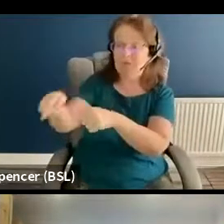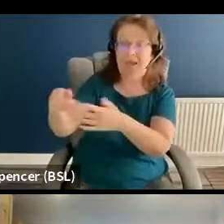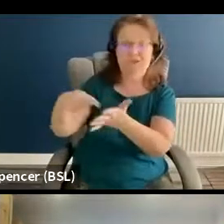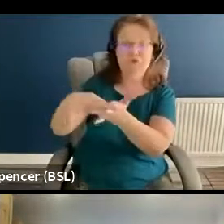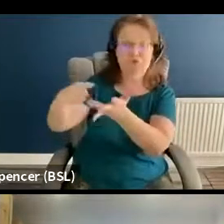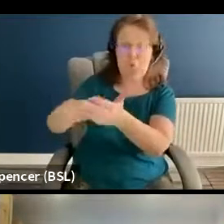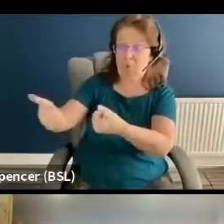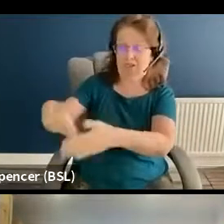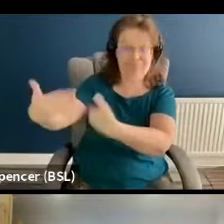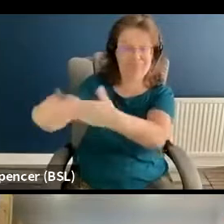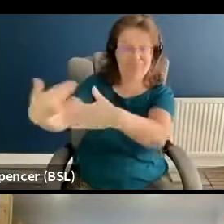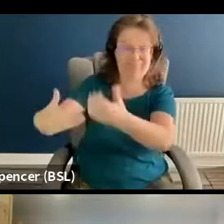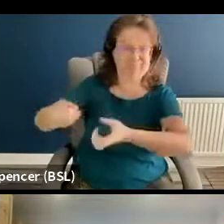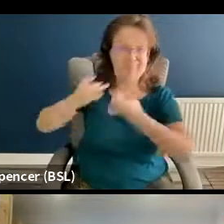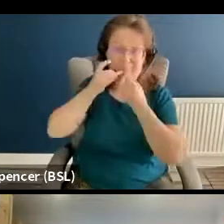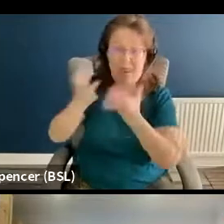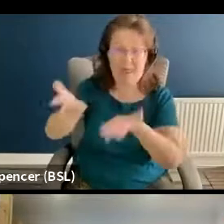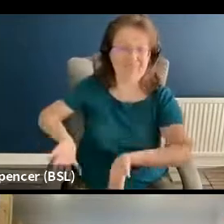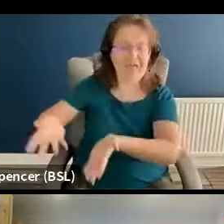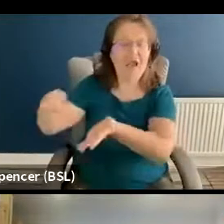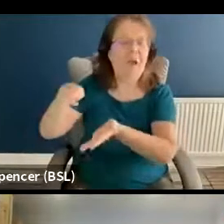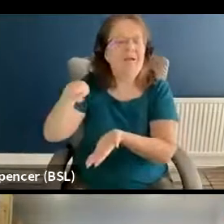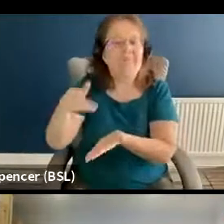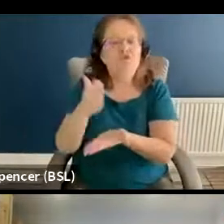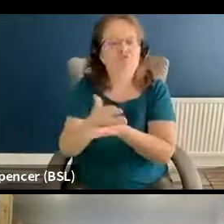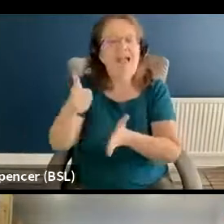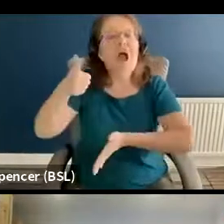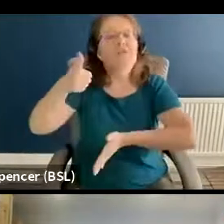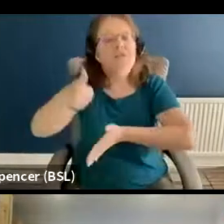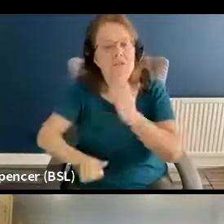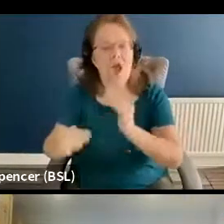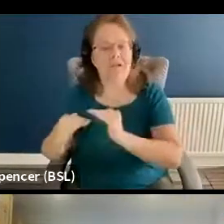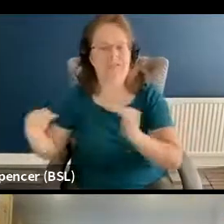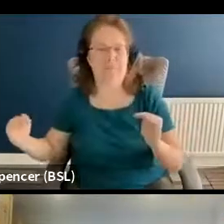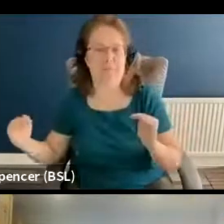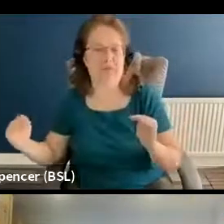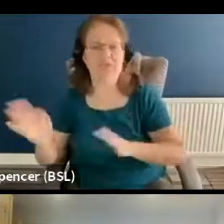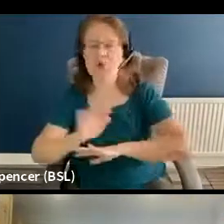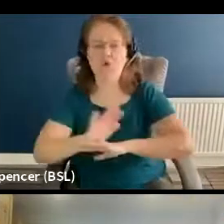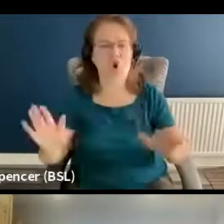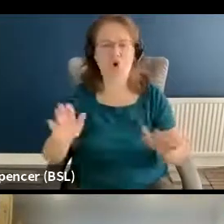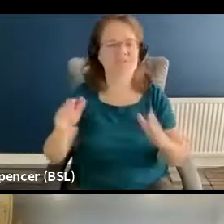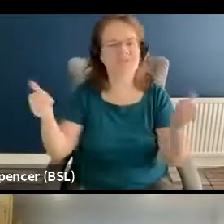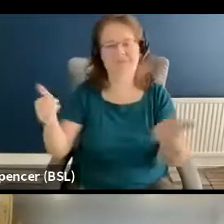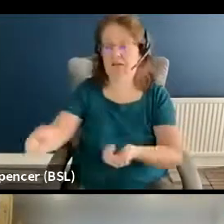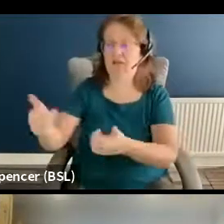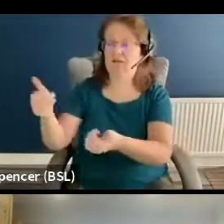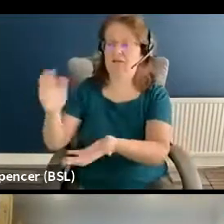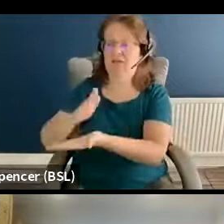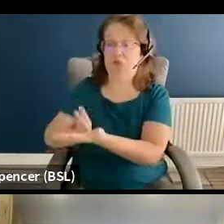won't be picked up, but it's a good starting point as Mike was saying. Do you mind expanding on